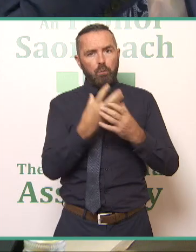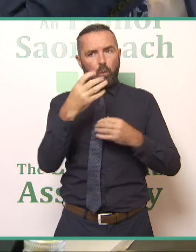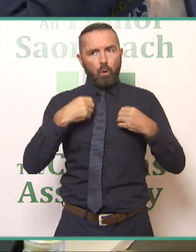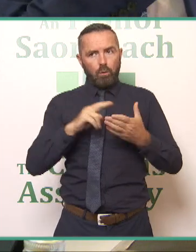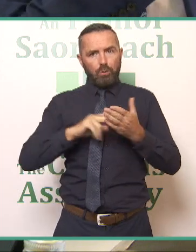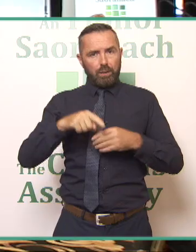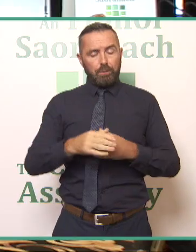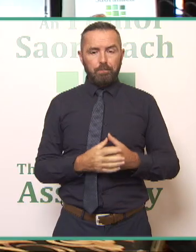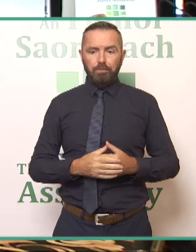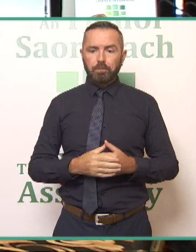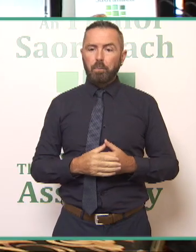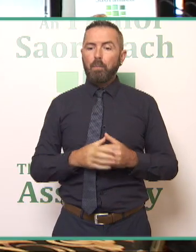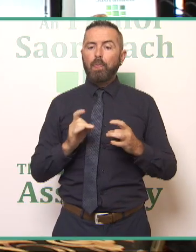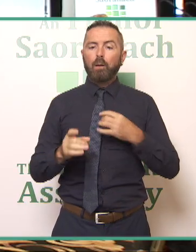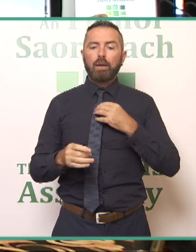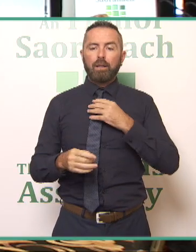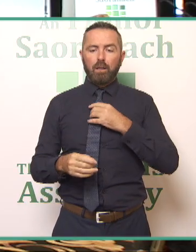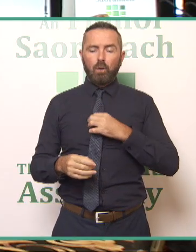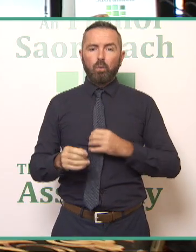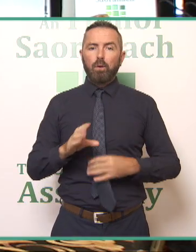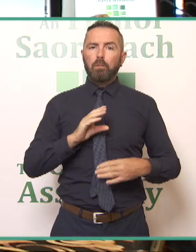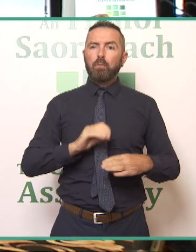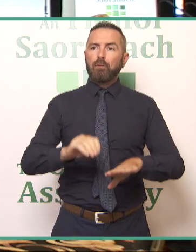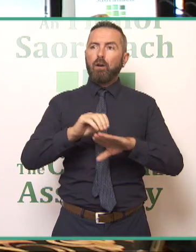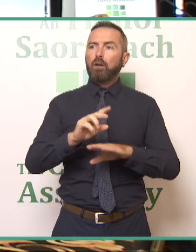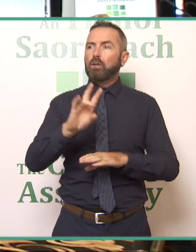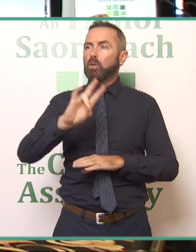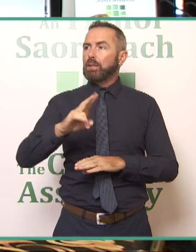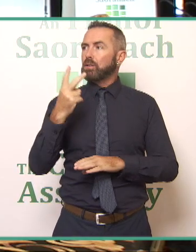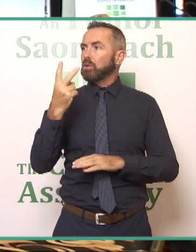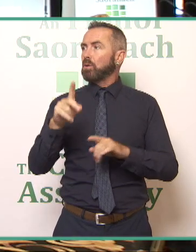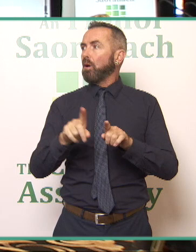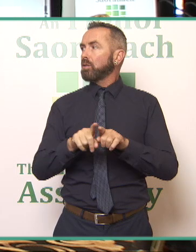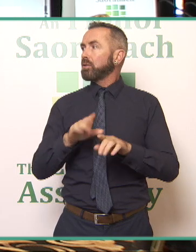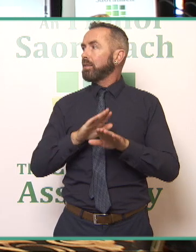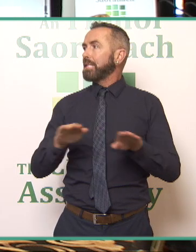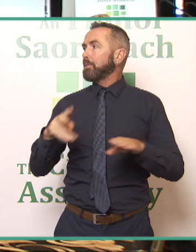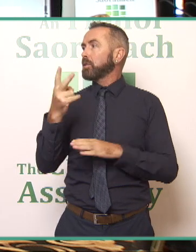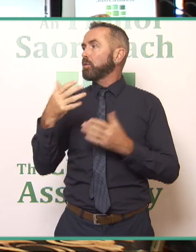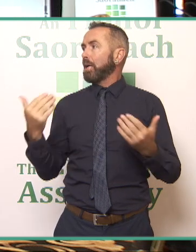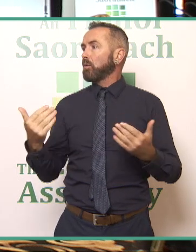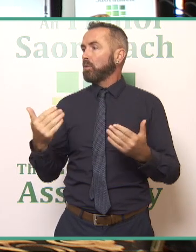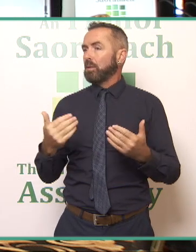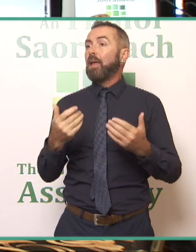away and we're bundled questions. Very much Paul's my name. I want to